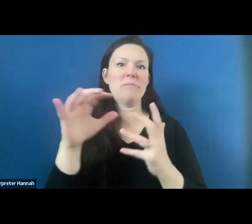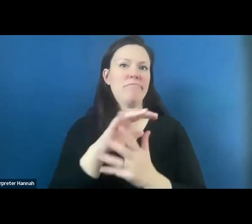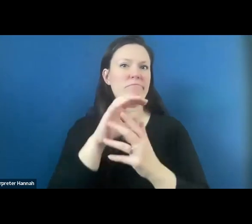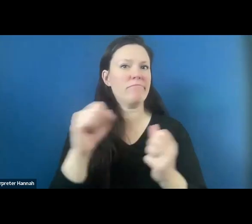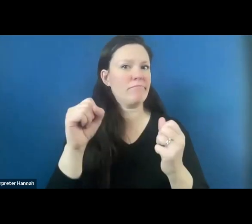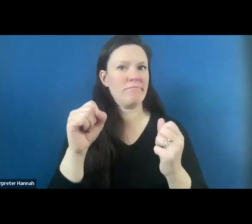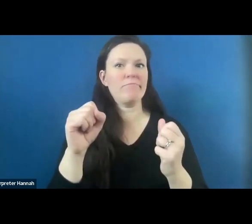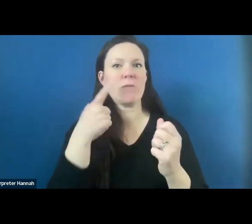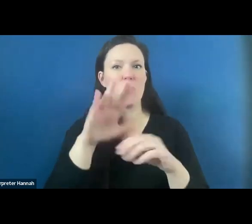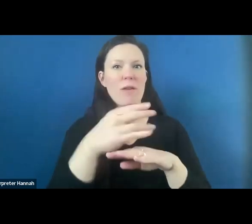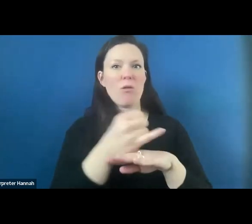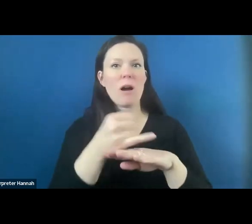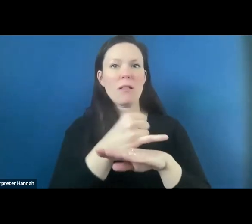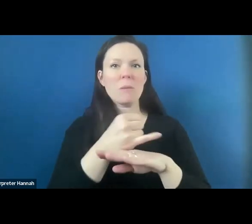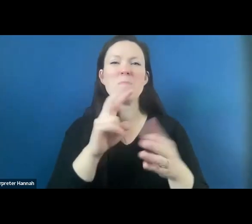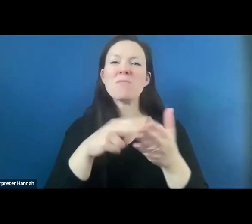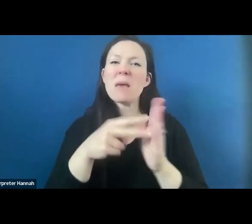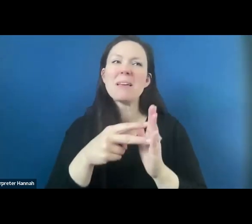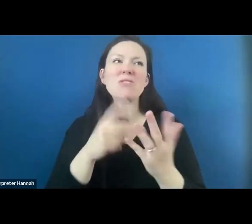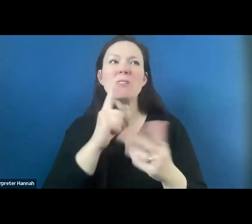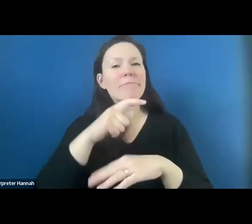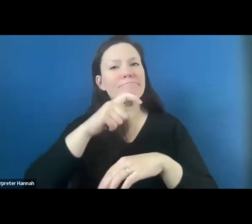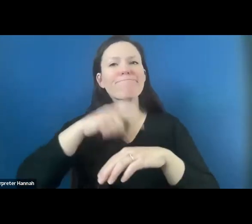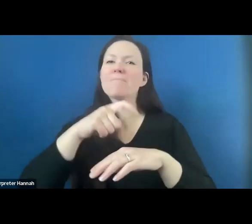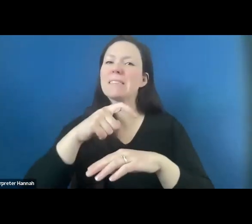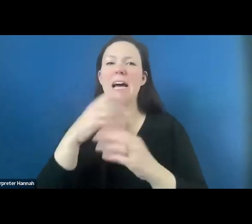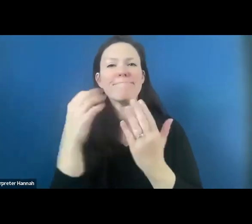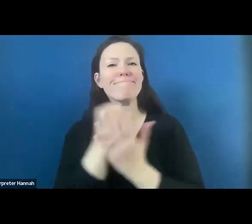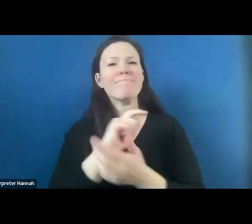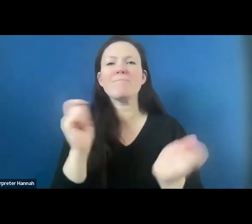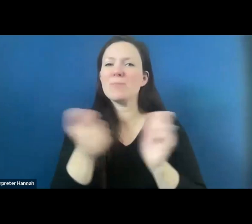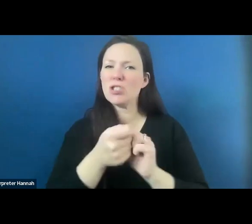we must radically transform our world. So I invite you all to lift